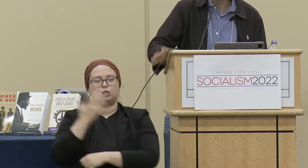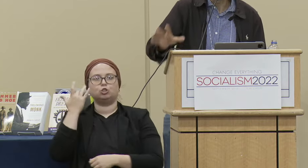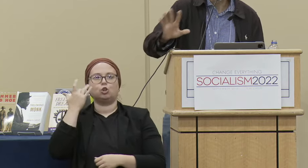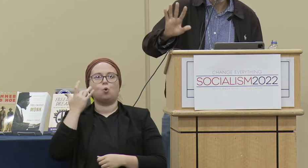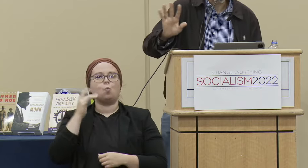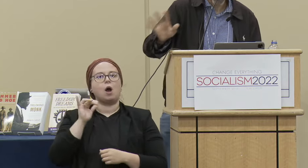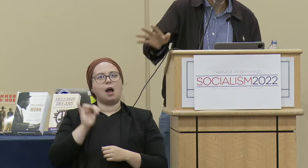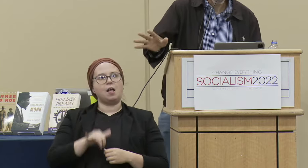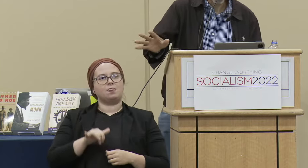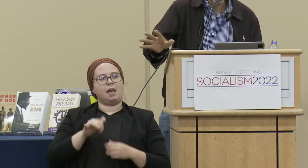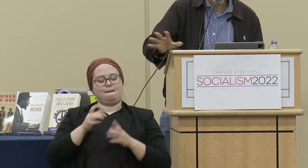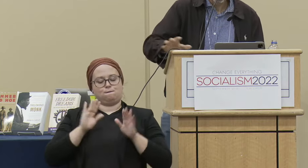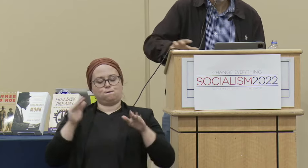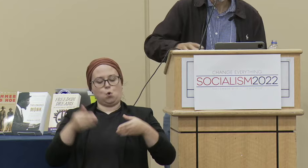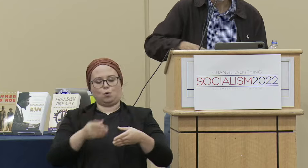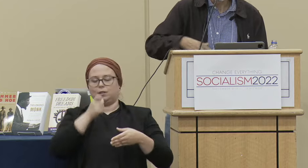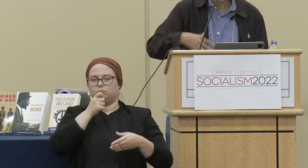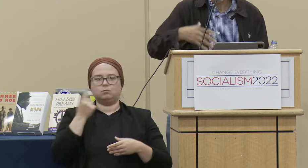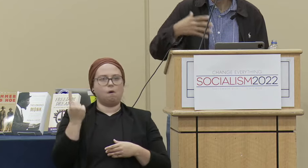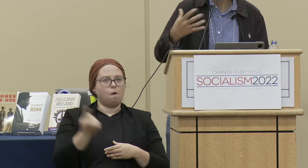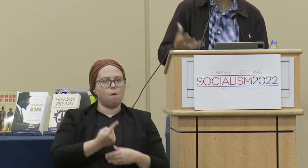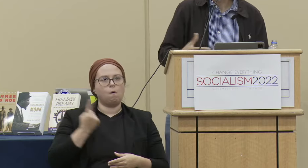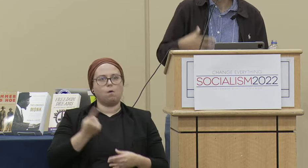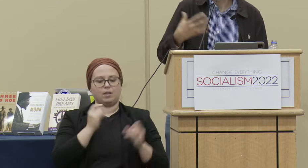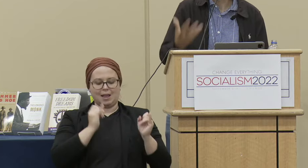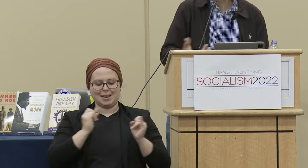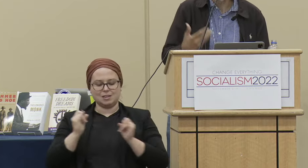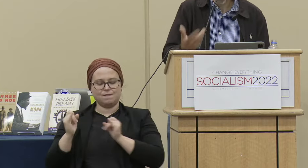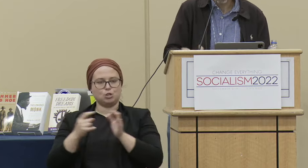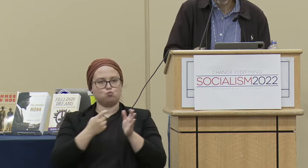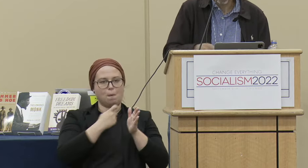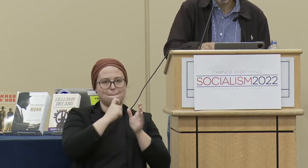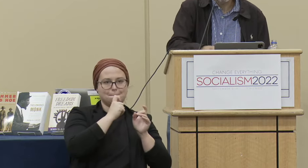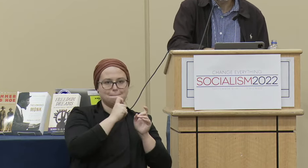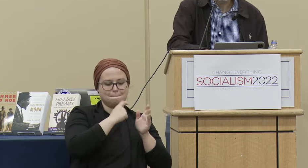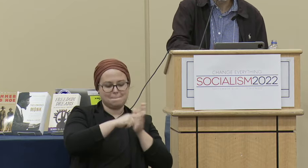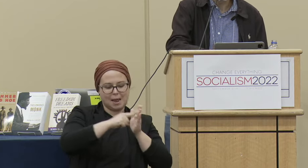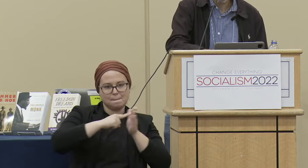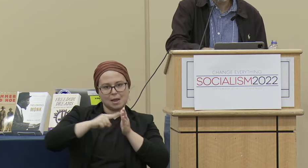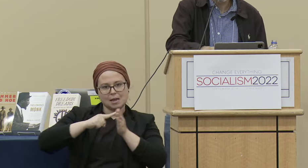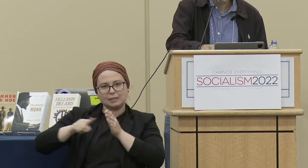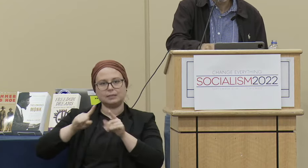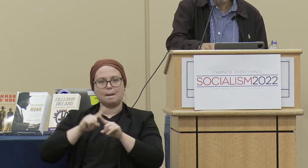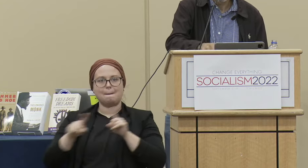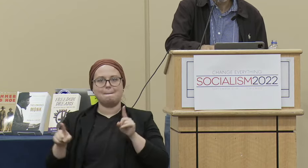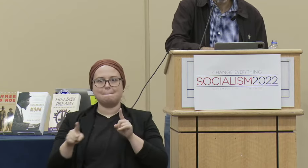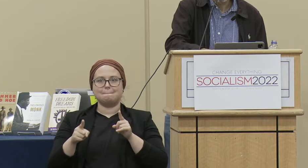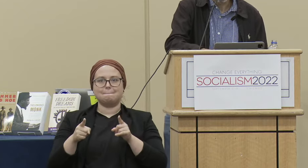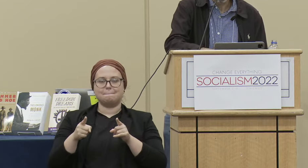This is why reparations proposals from Black radical movements focused not on individual payments , but